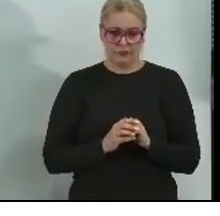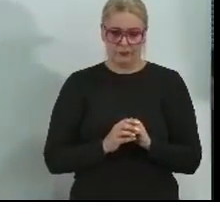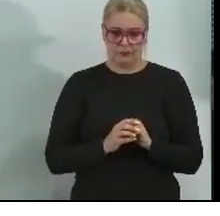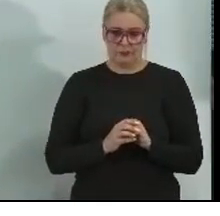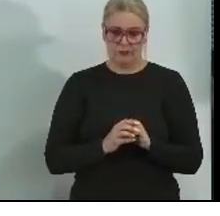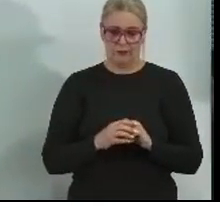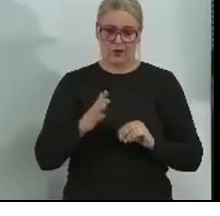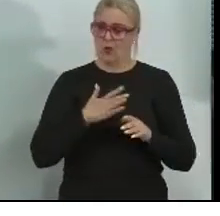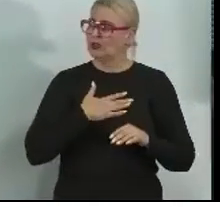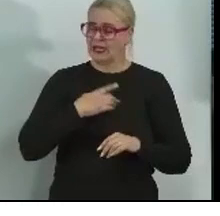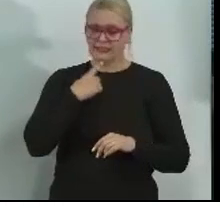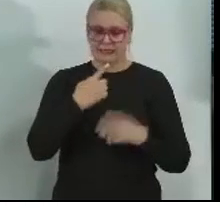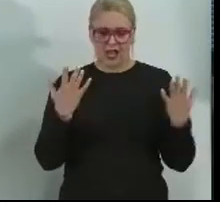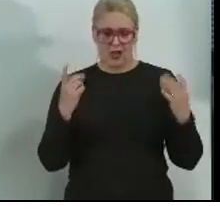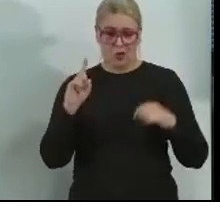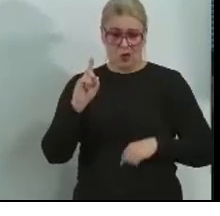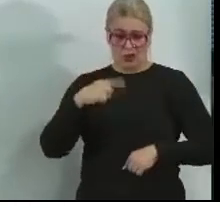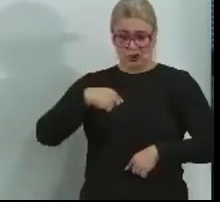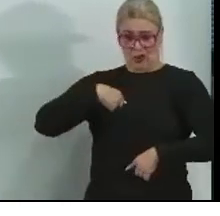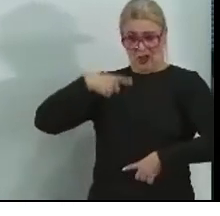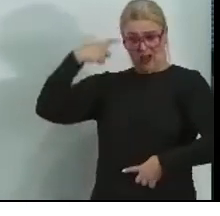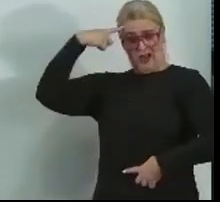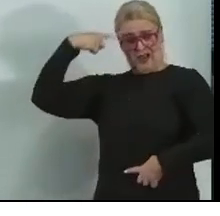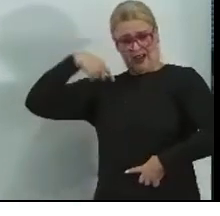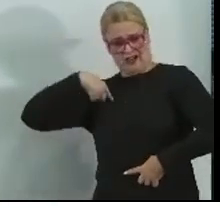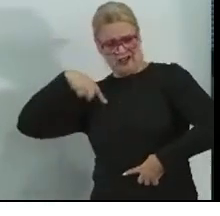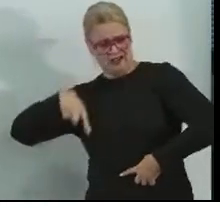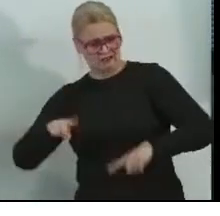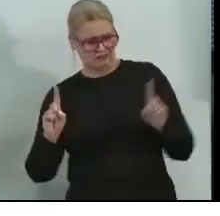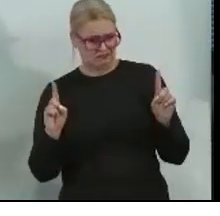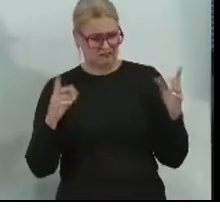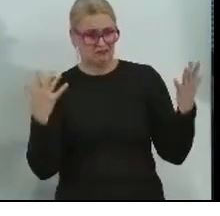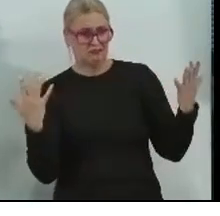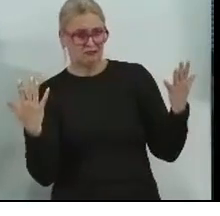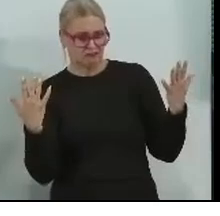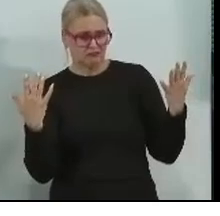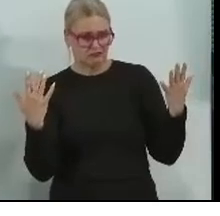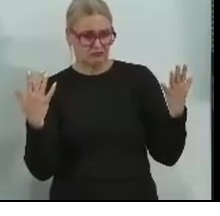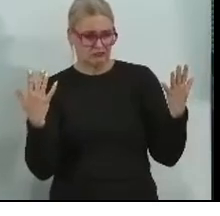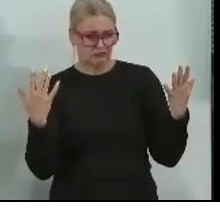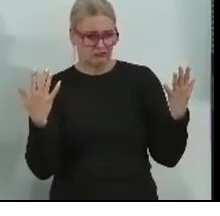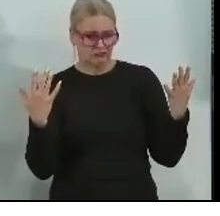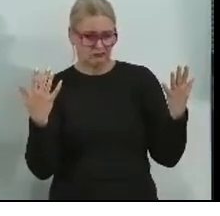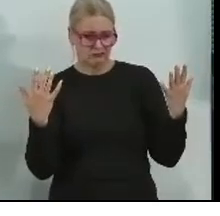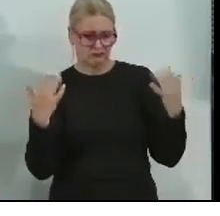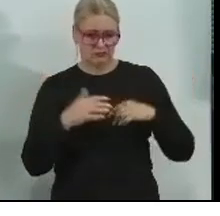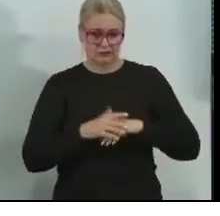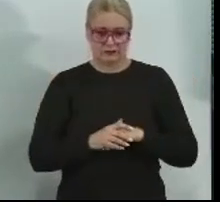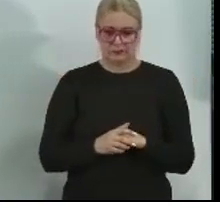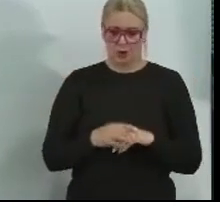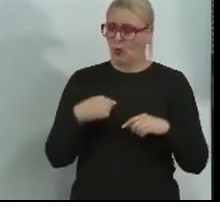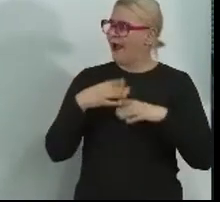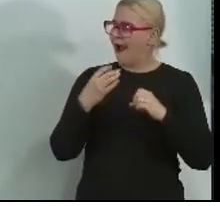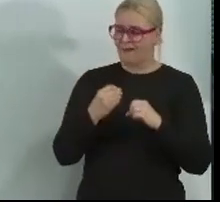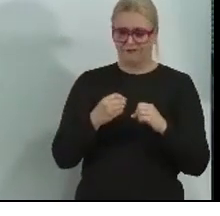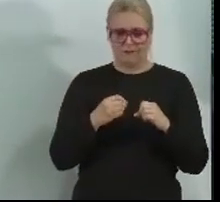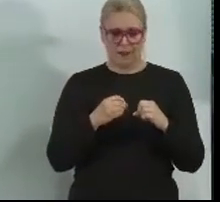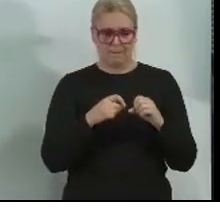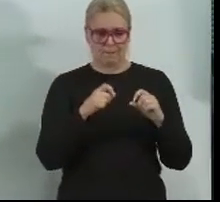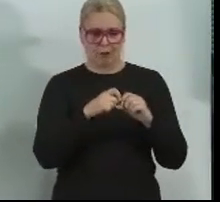but then we go to the Joe blogs public as well to really sound test it as well. And then as a creative process is something you've worked on.